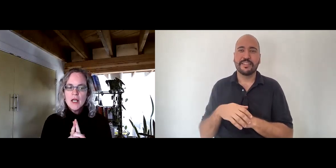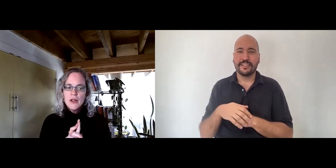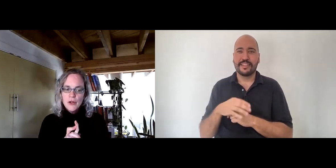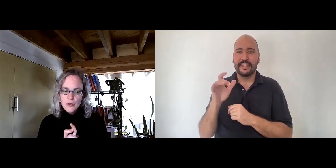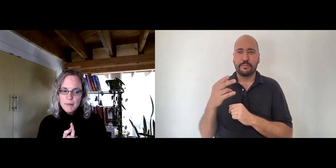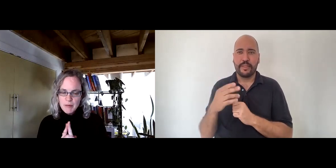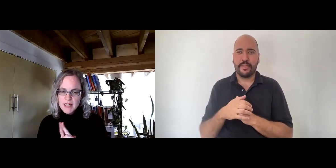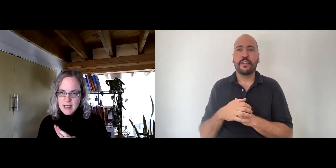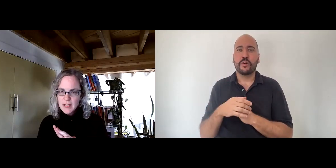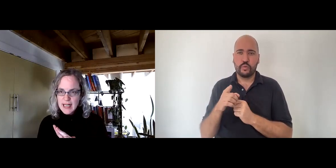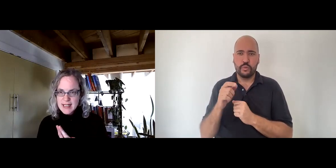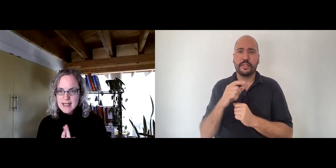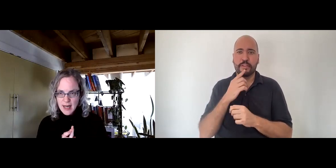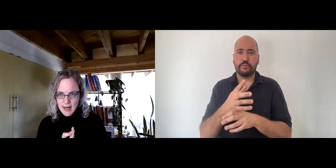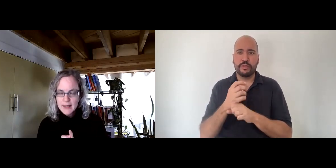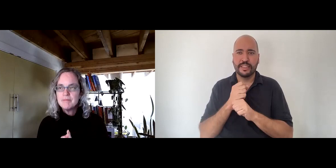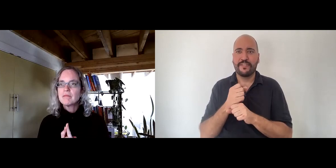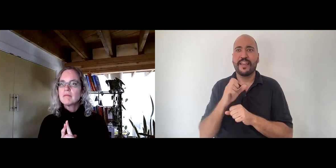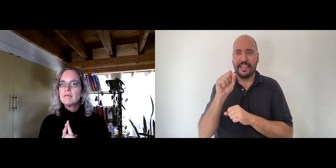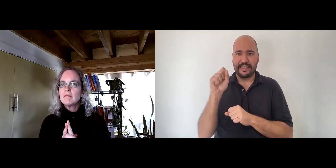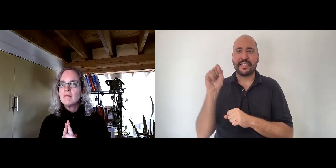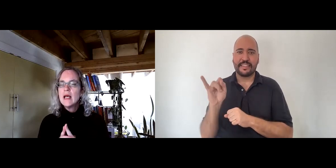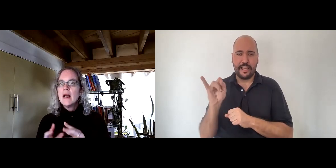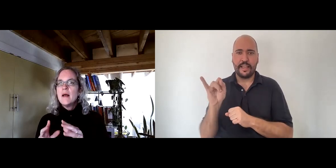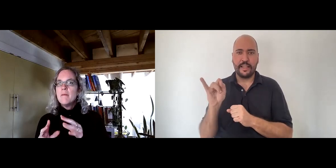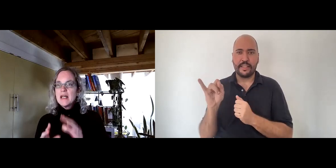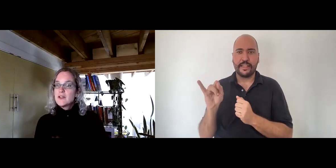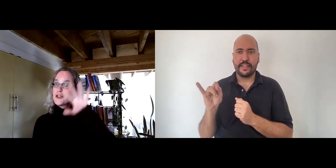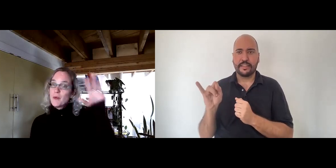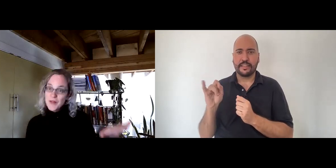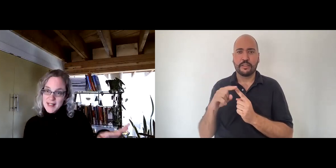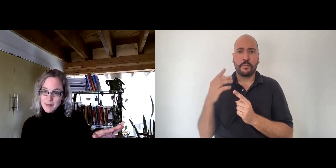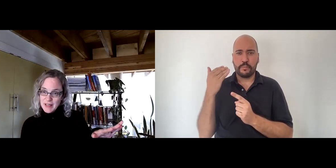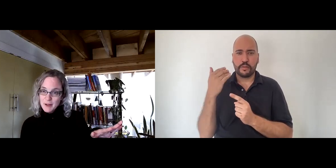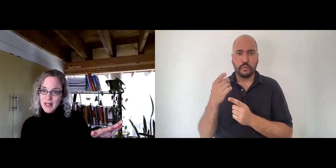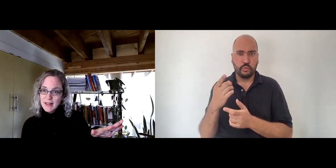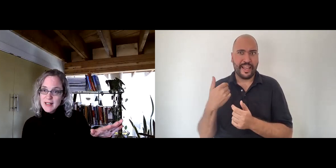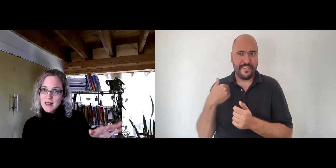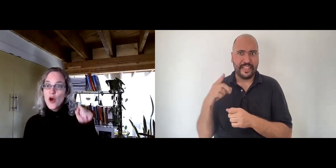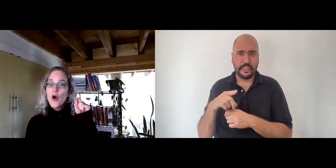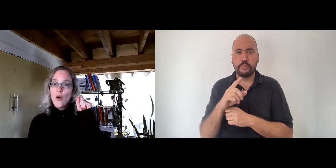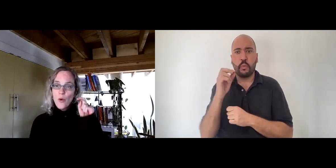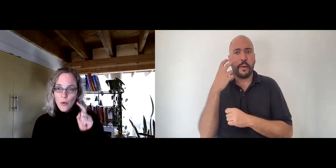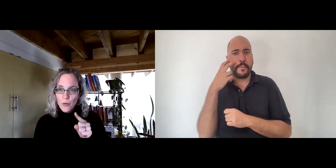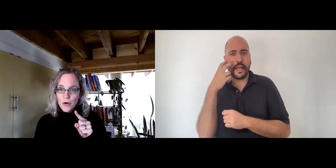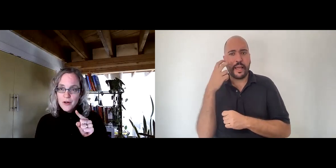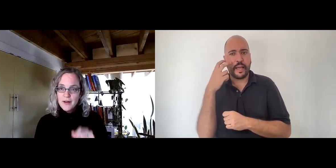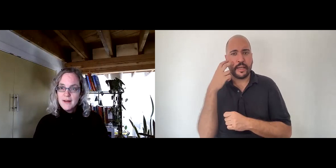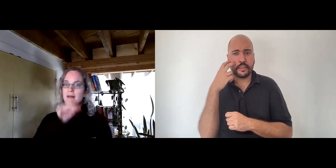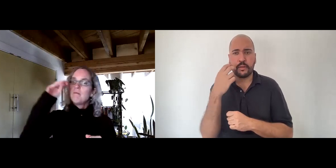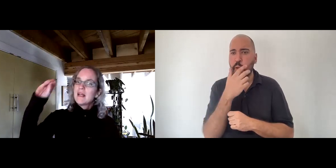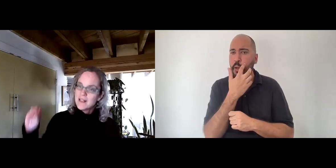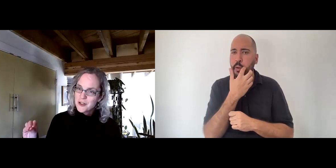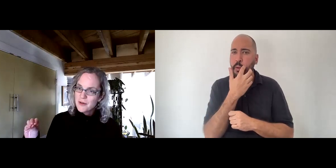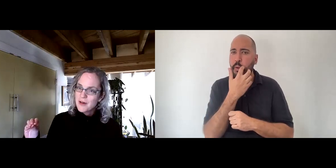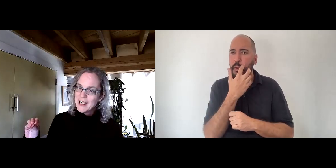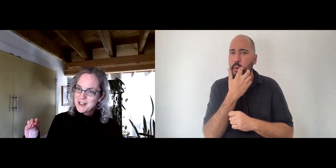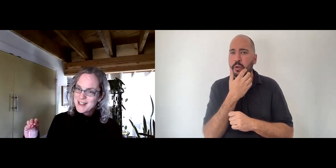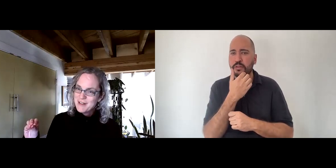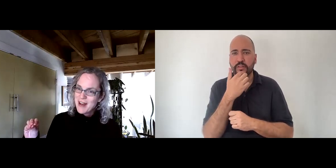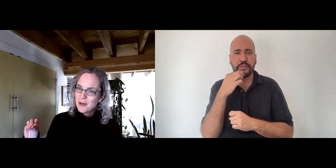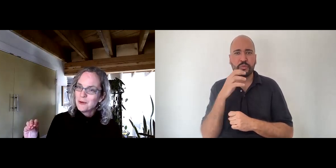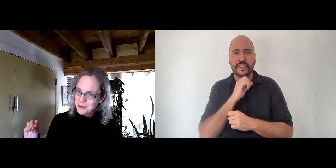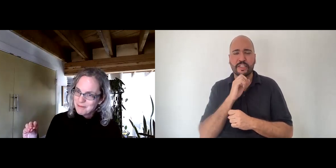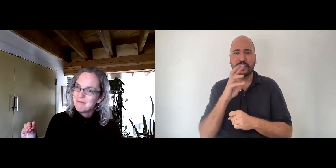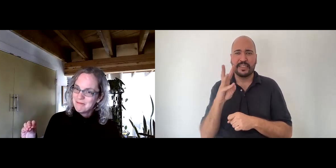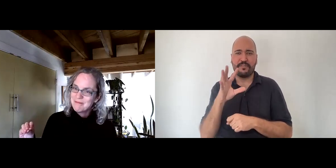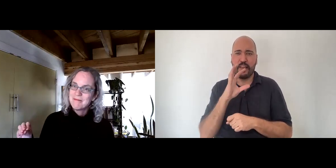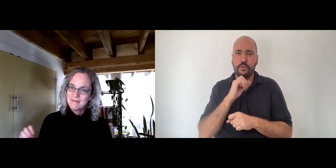You could be receiving SSI, because you're someone with a disability or blindness, or because you're aged 65 or older.